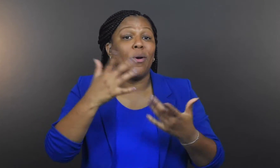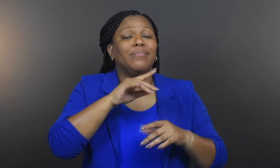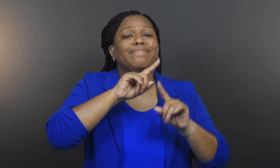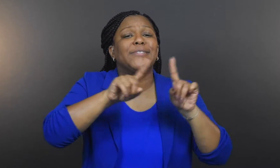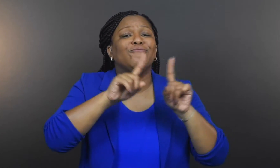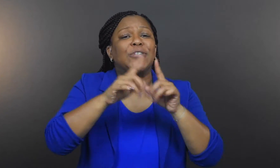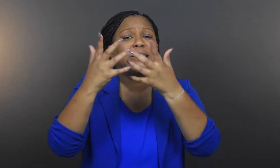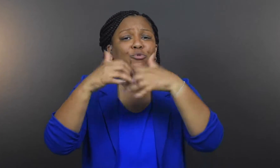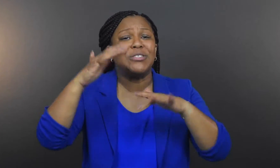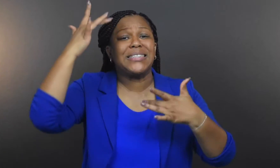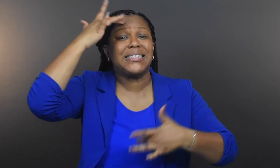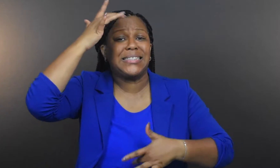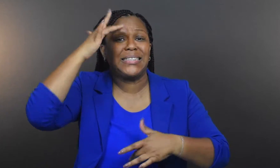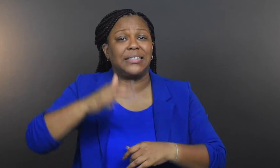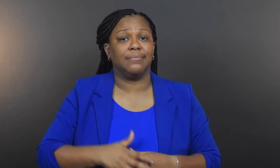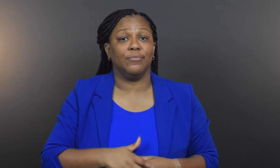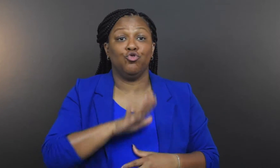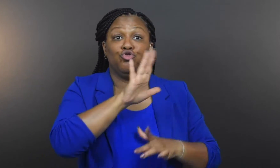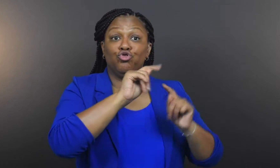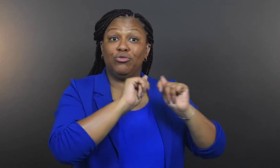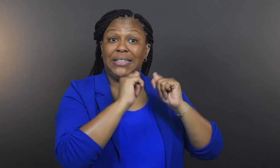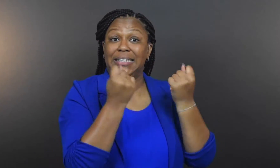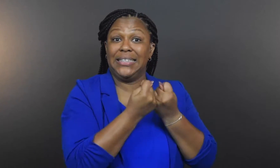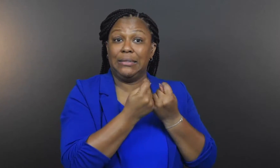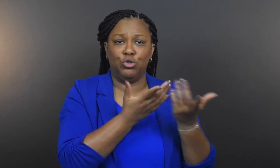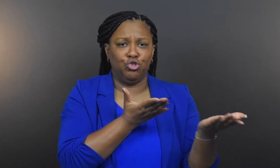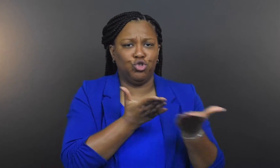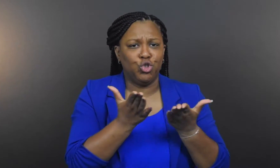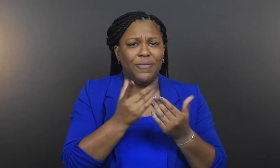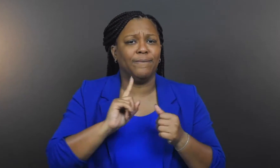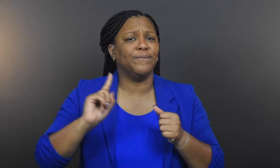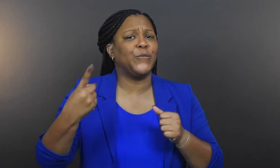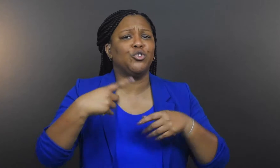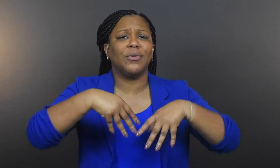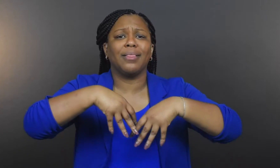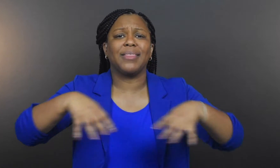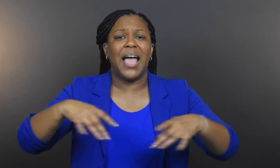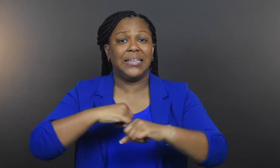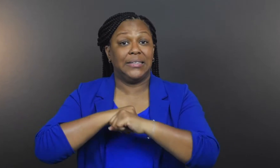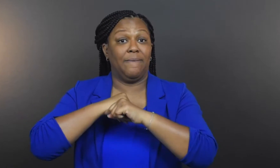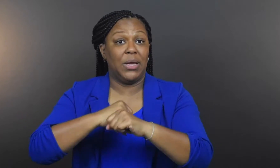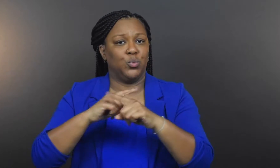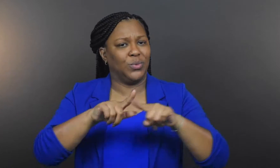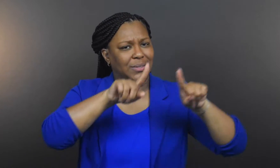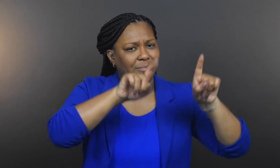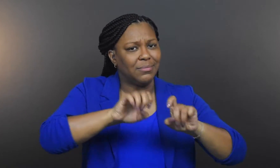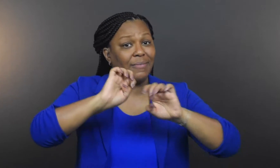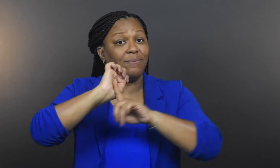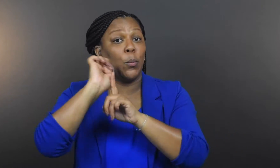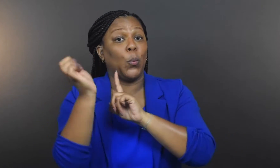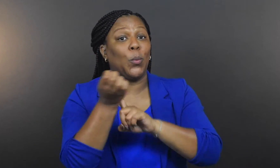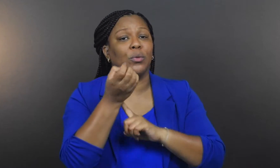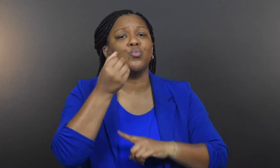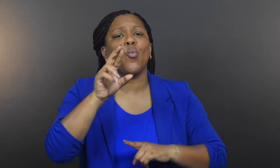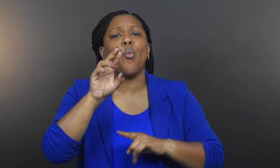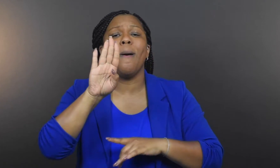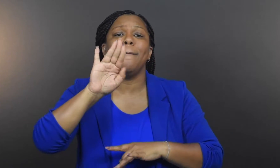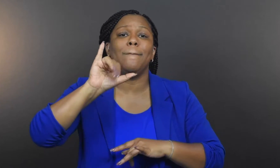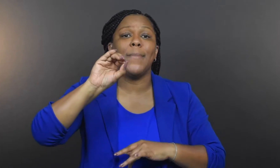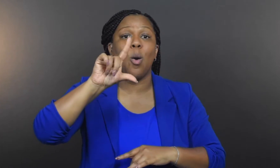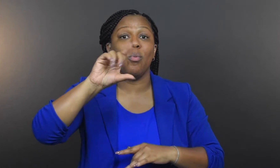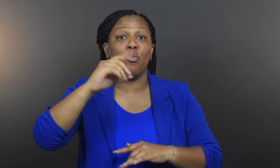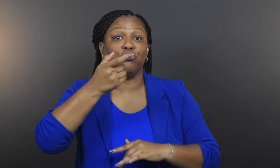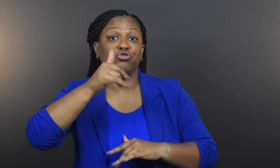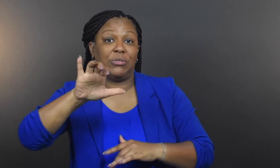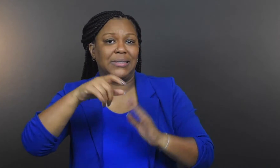Her team serves as the first line of defense to test environmental or biologic samples